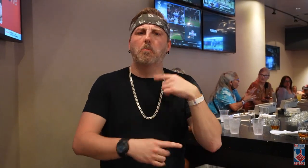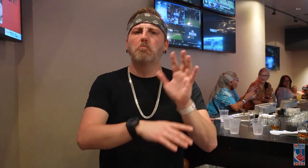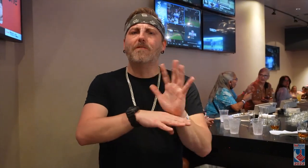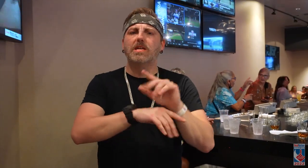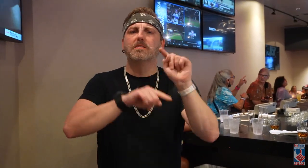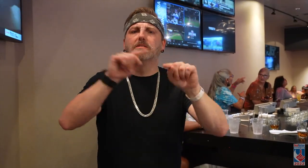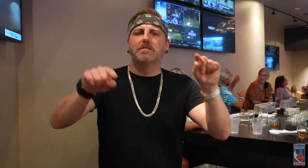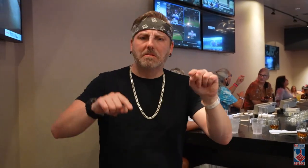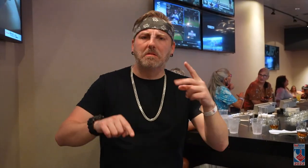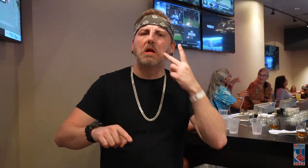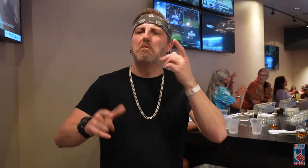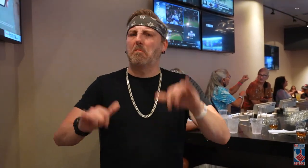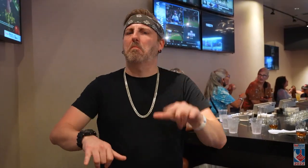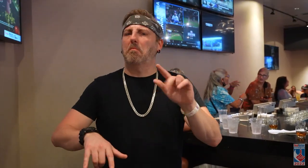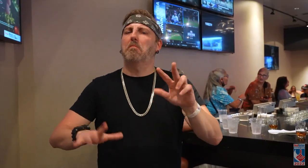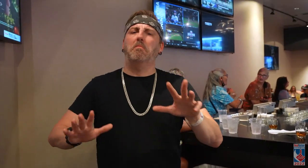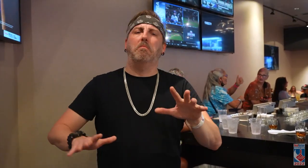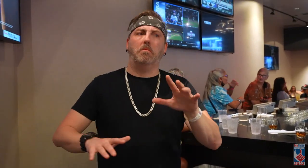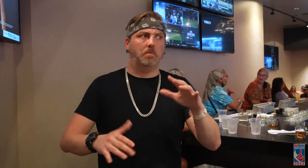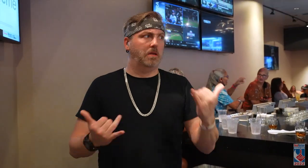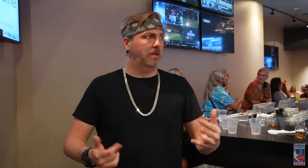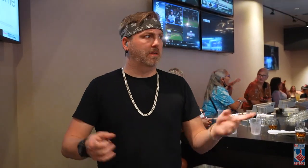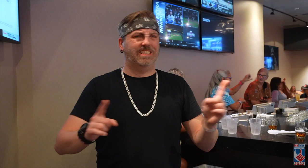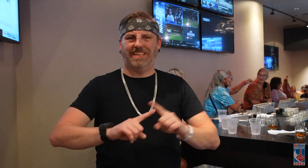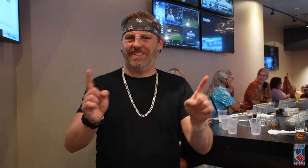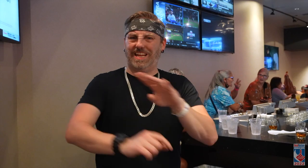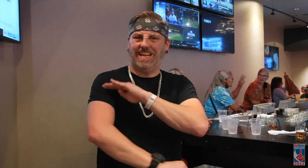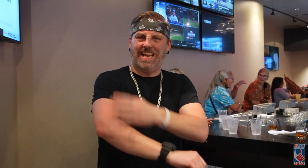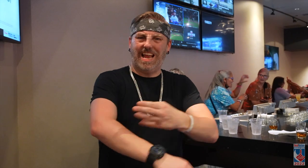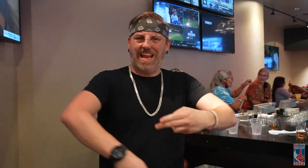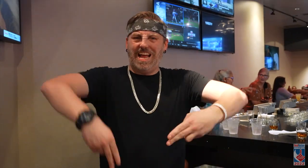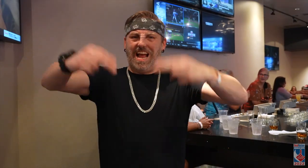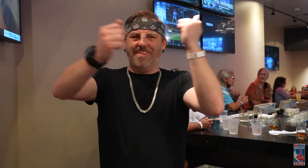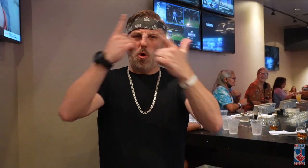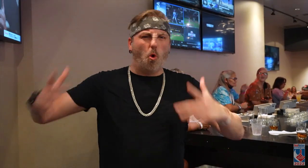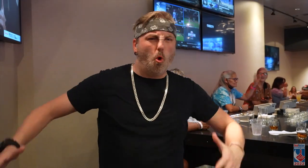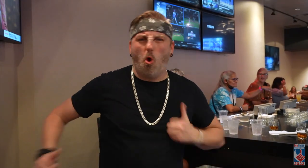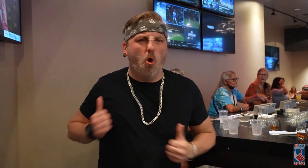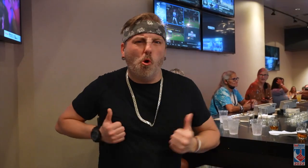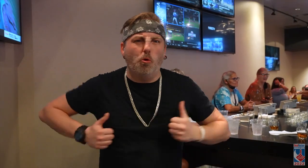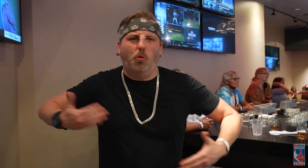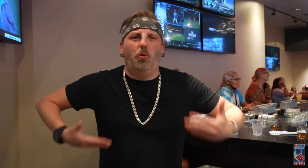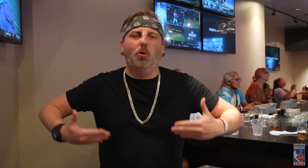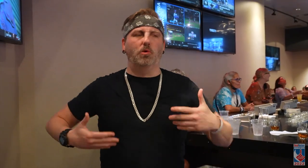I’ve seen Las Vegas in all kinds of movies but being here is totally different. Energy is high and everyone is so excited!